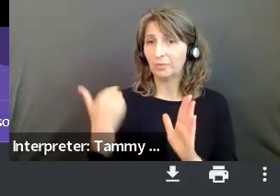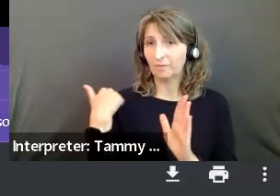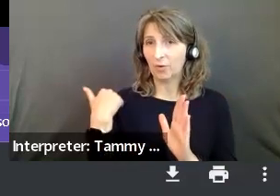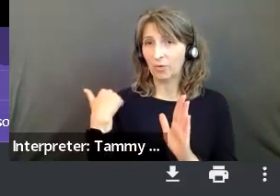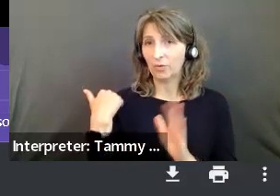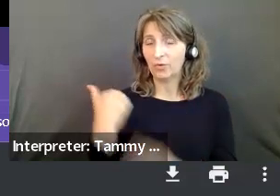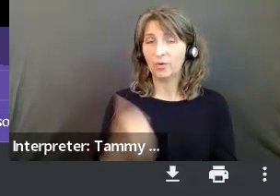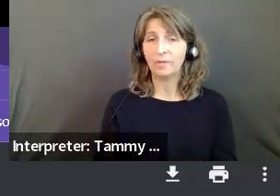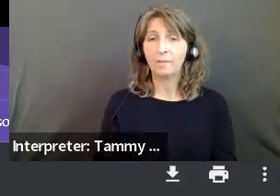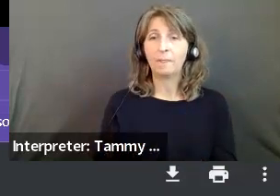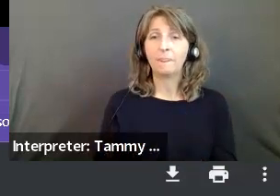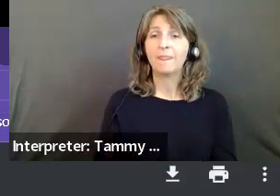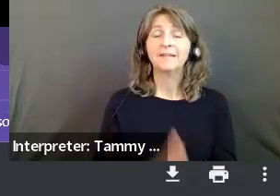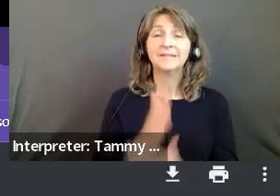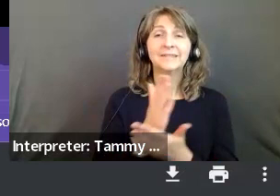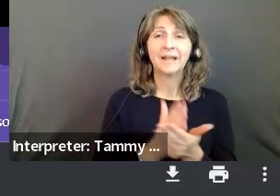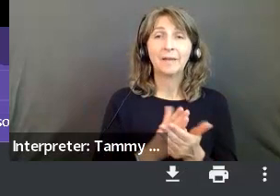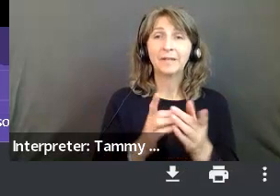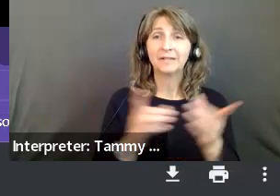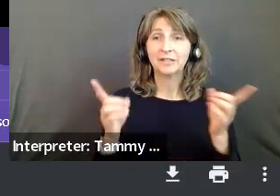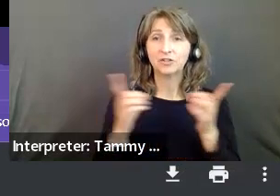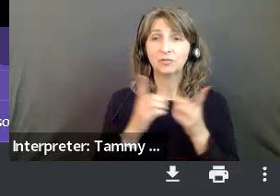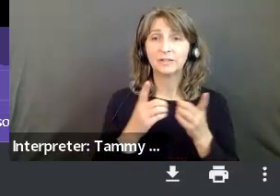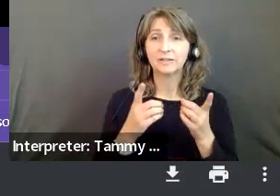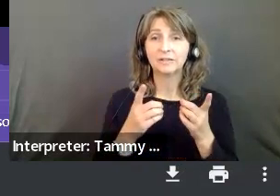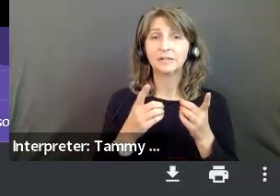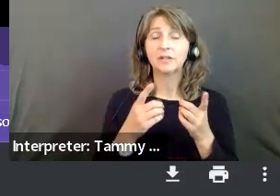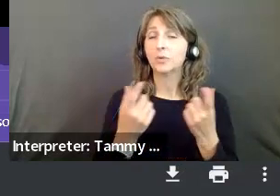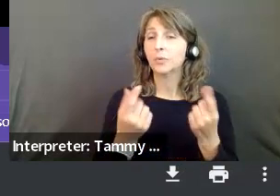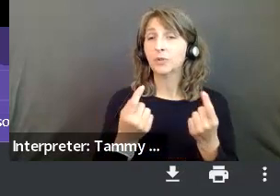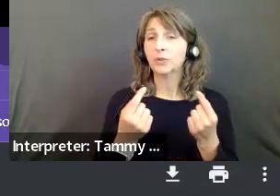And again, some districts have, taken this document. And they've created their own communication plan.